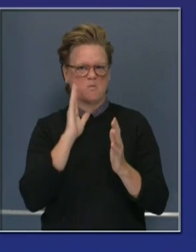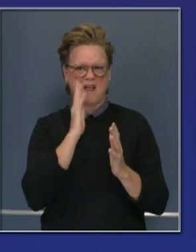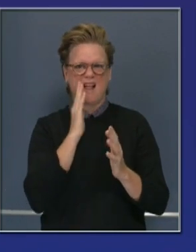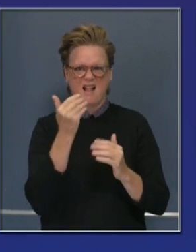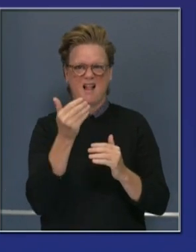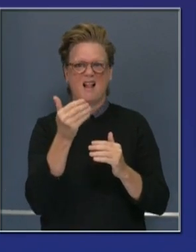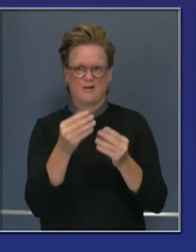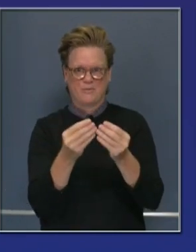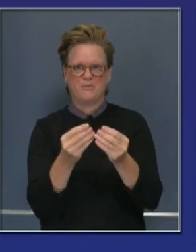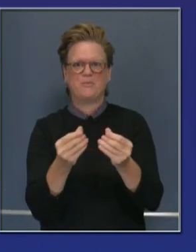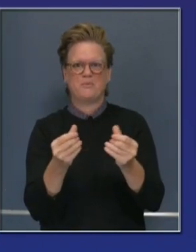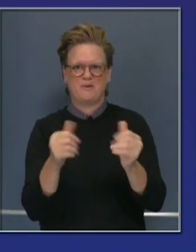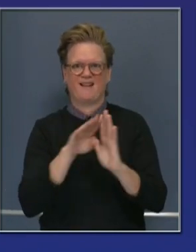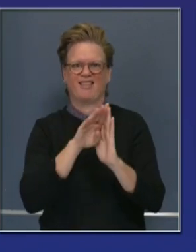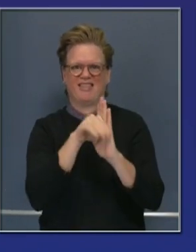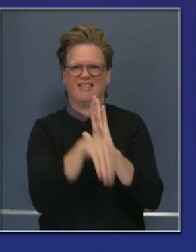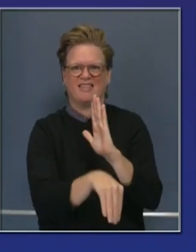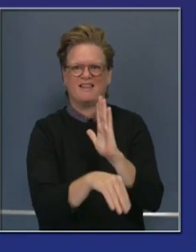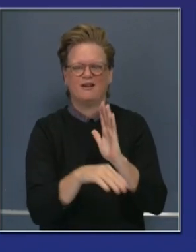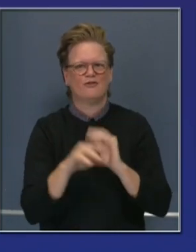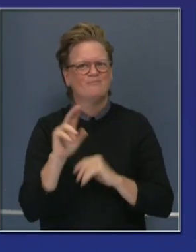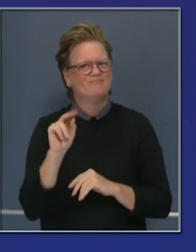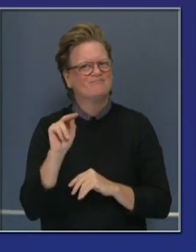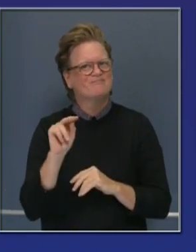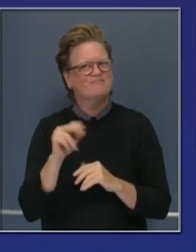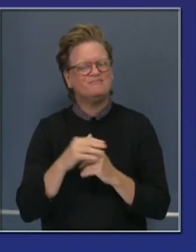DISAPPEAR BASED UPON AN ASSERTION A TWEET OR A HEADLINE